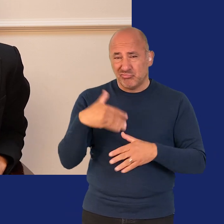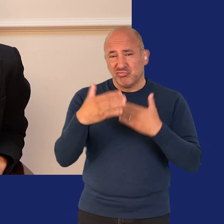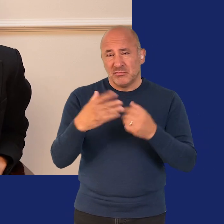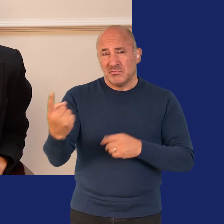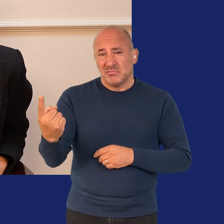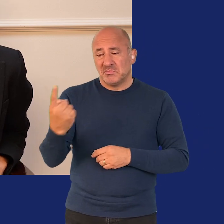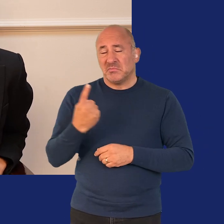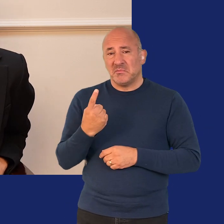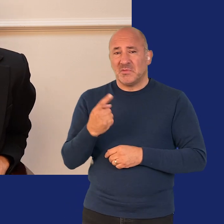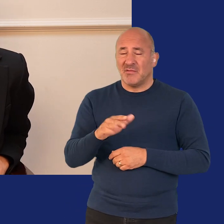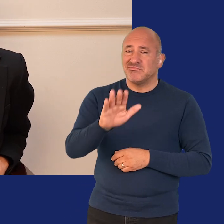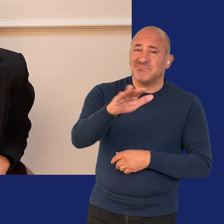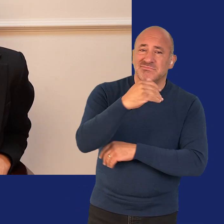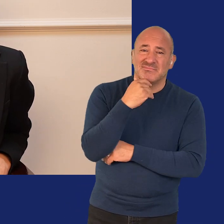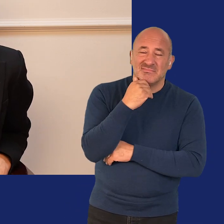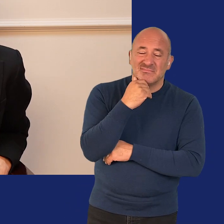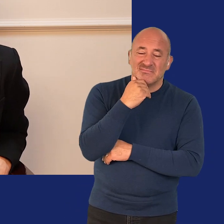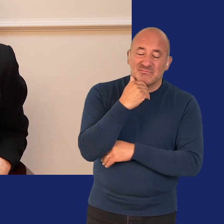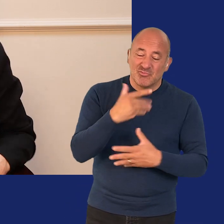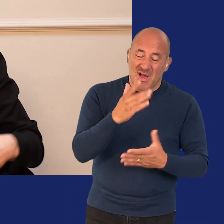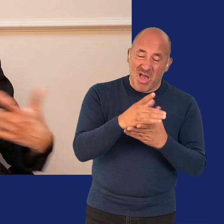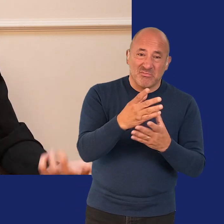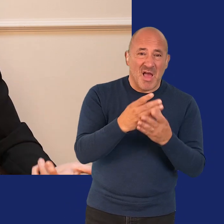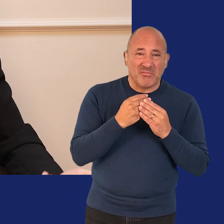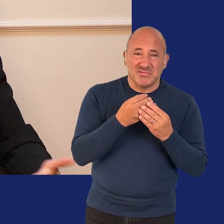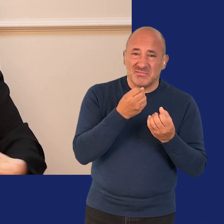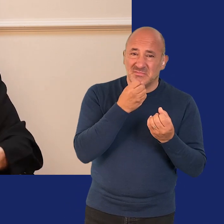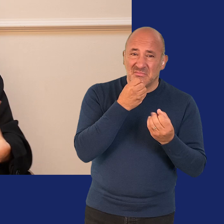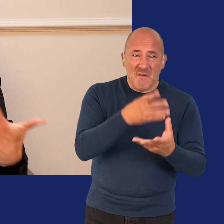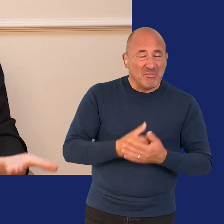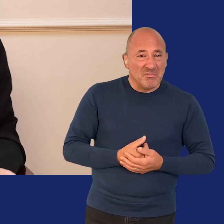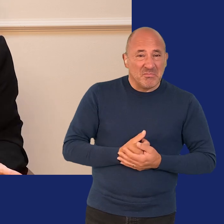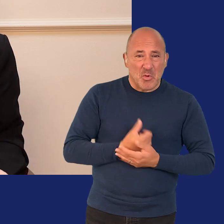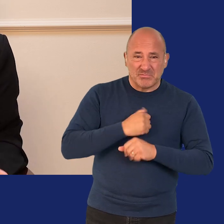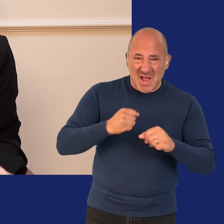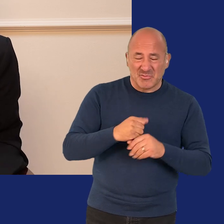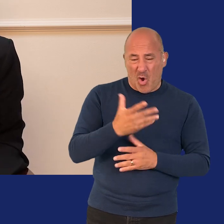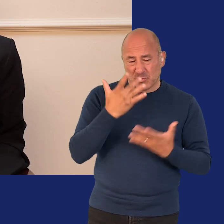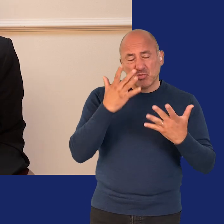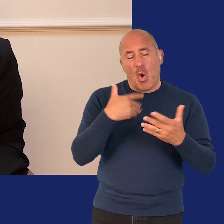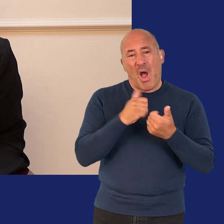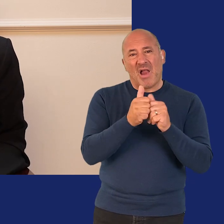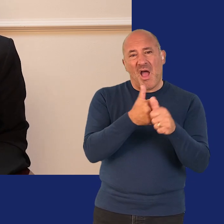you've, you've really helped me today, you've given me that space, or you've showed allyship or you've, you've done something you've advocated for me today.